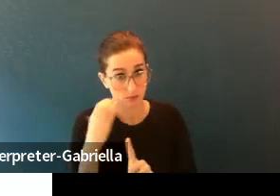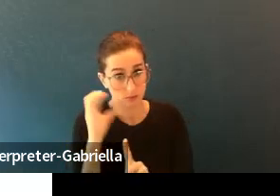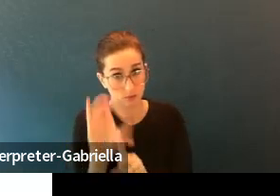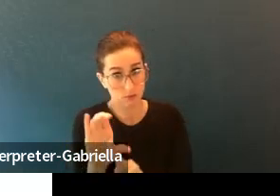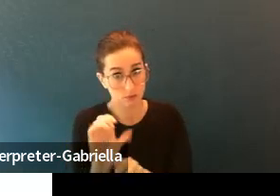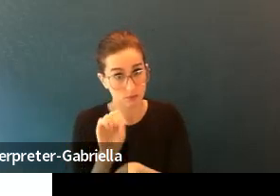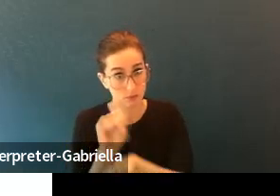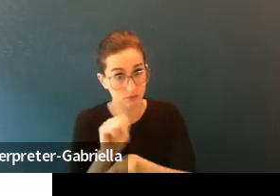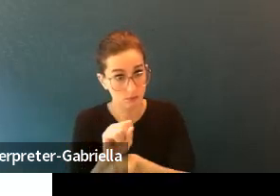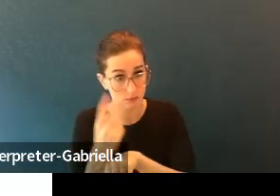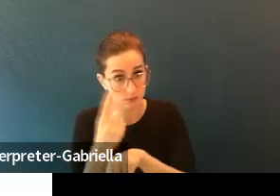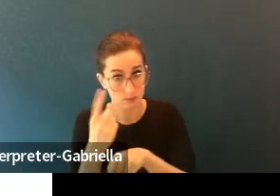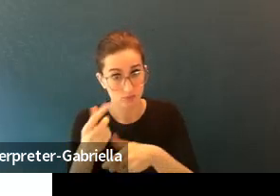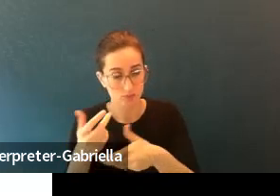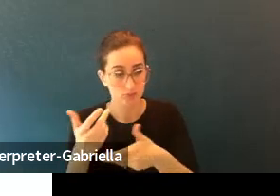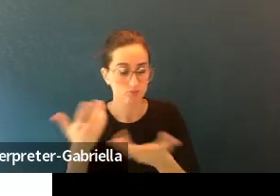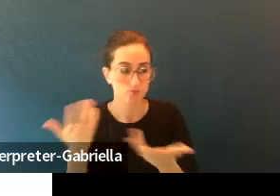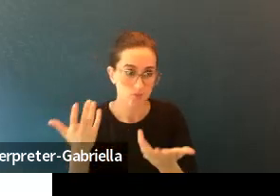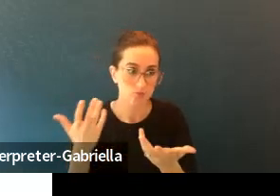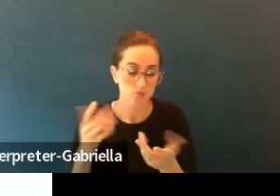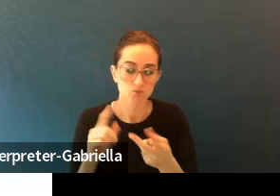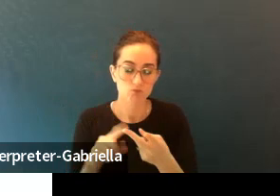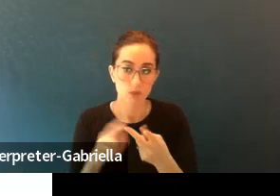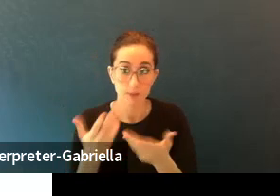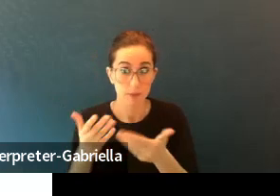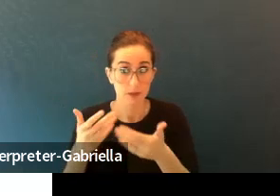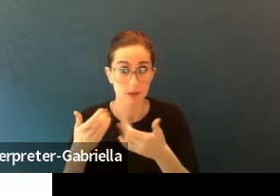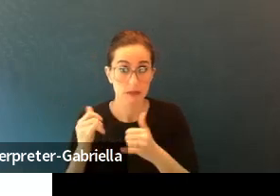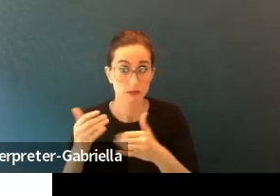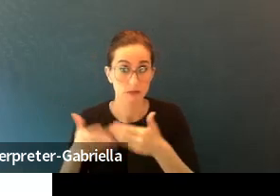it's in progress, if we're waiting for some more input, that will also come up.